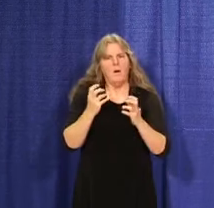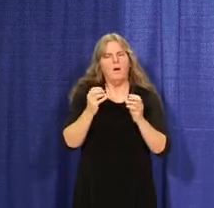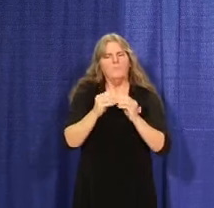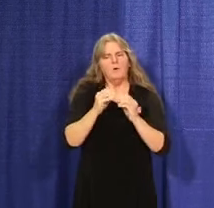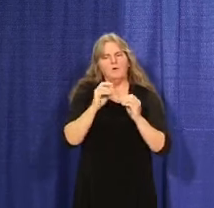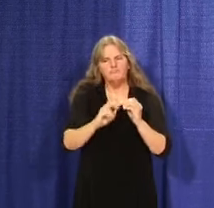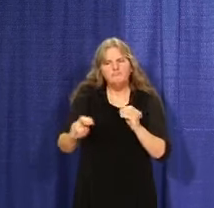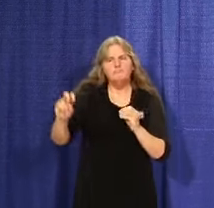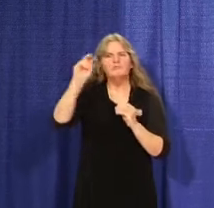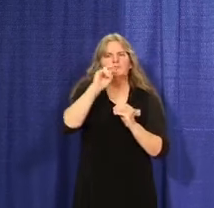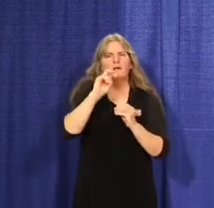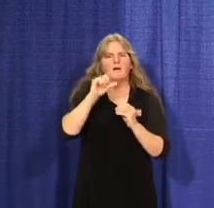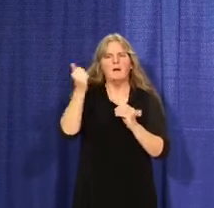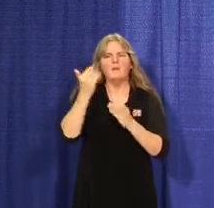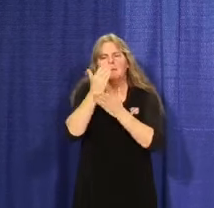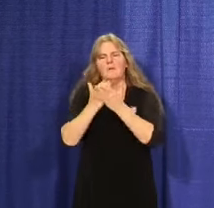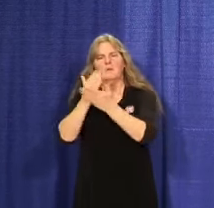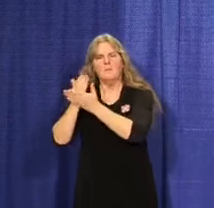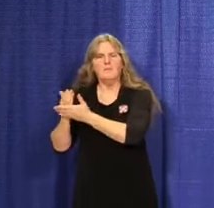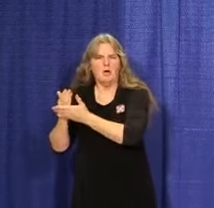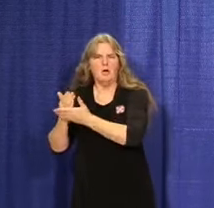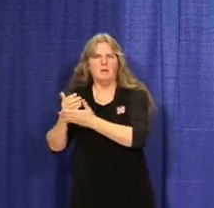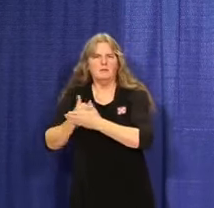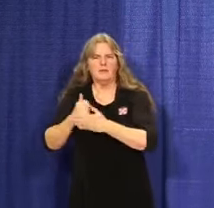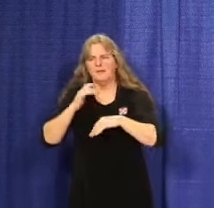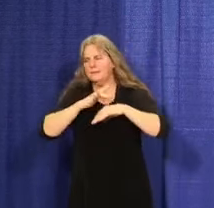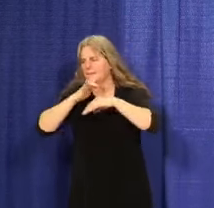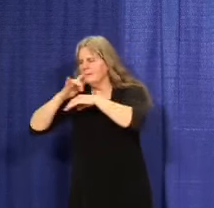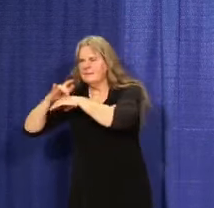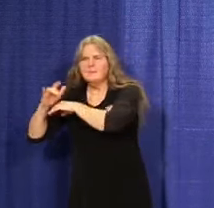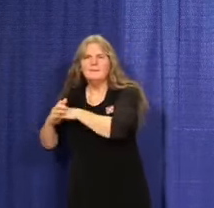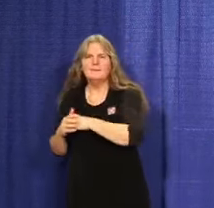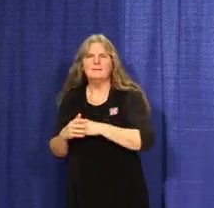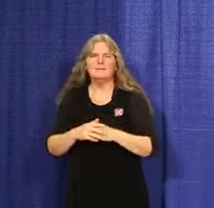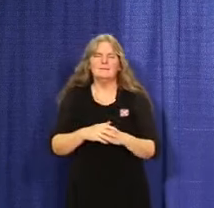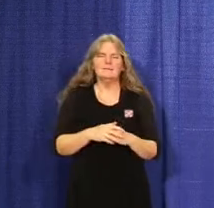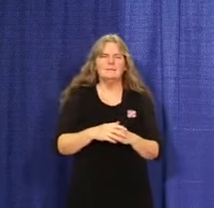to other areas of Canada apart from our bubble. So it is really a matter of